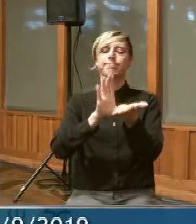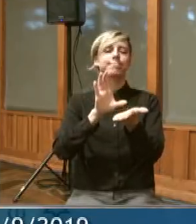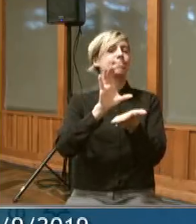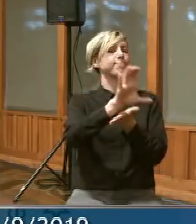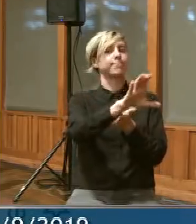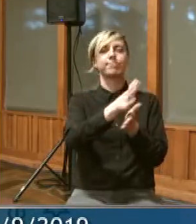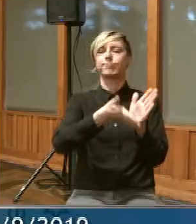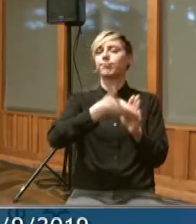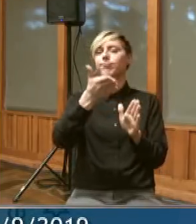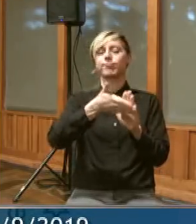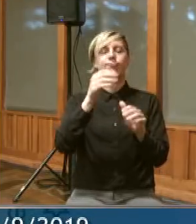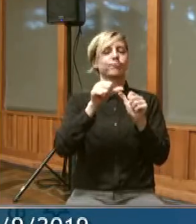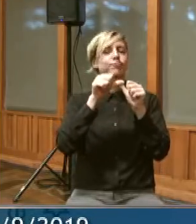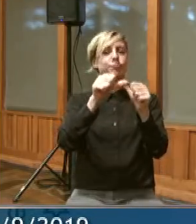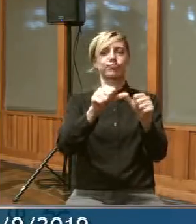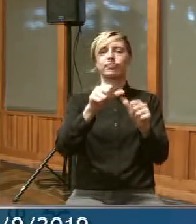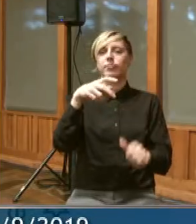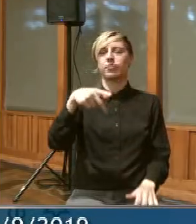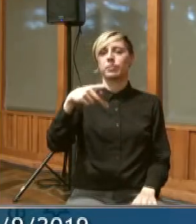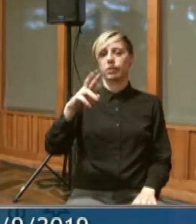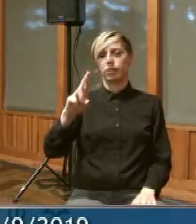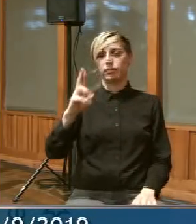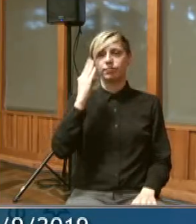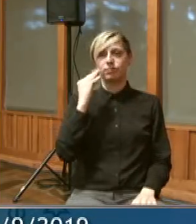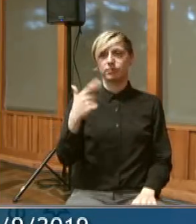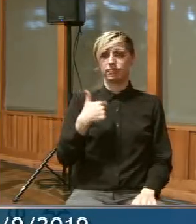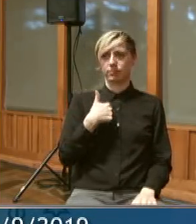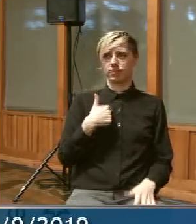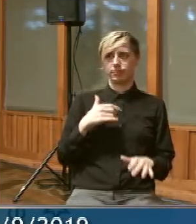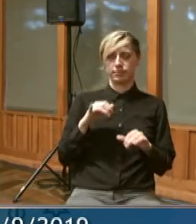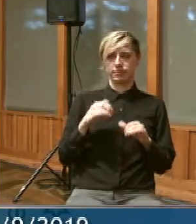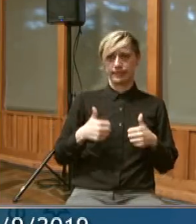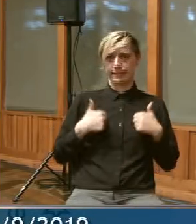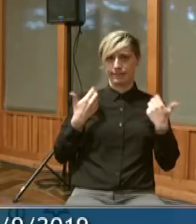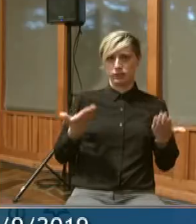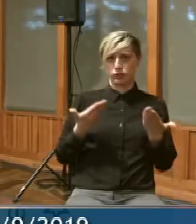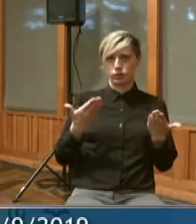PORTLAND, MOSTLY THE COLUMBIA POOL. I ASK THAT YOU FULLY FUND THE PARKS AND REC.